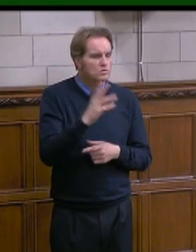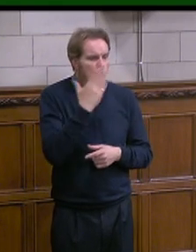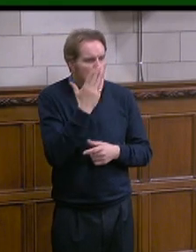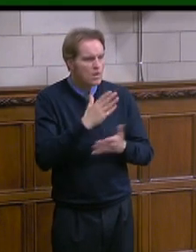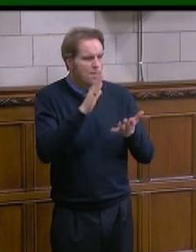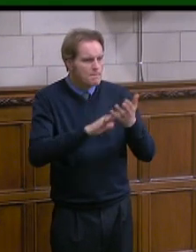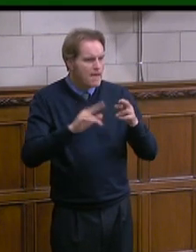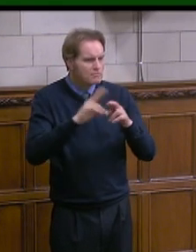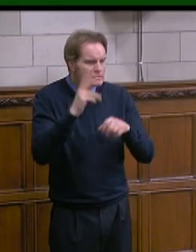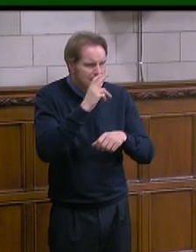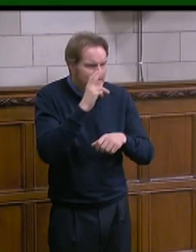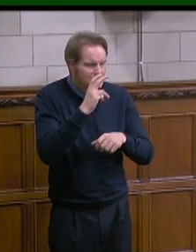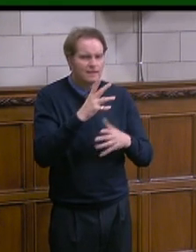concerts can be difficult.